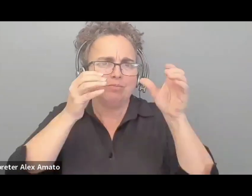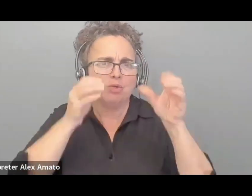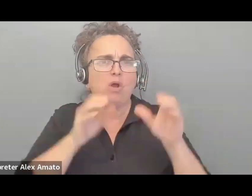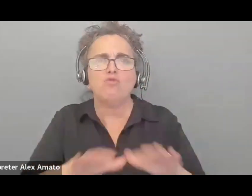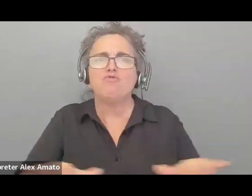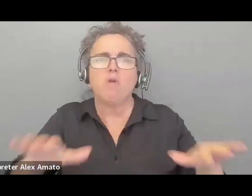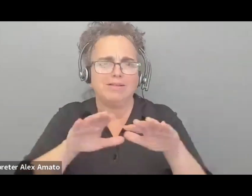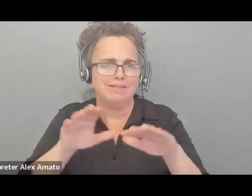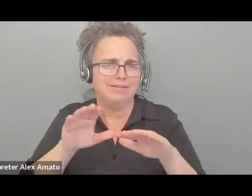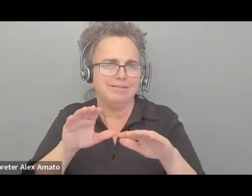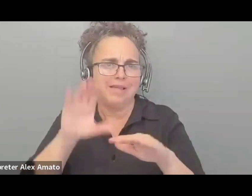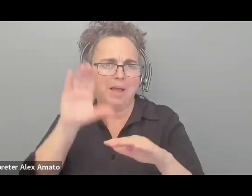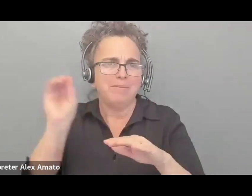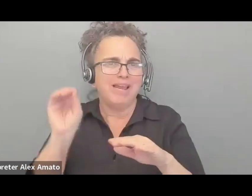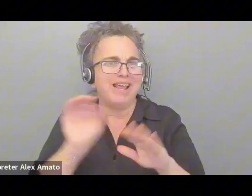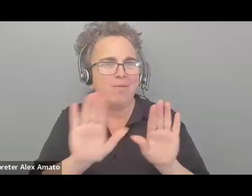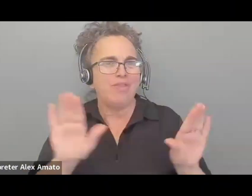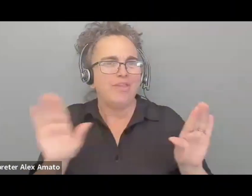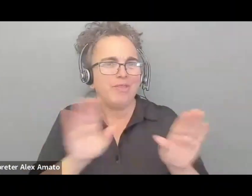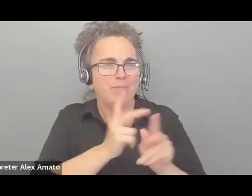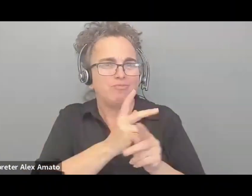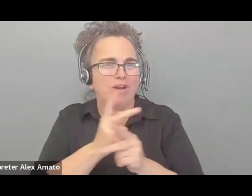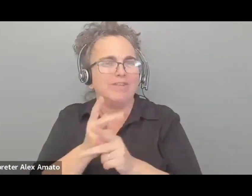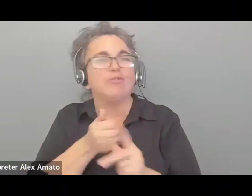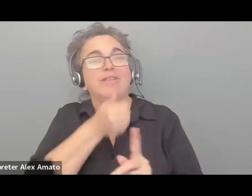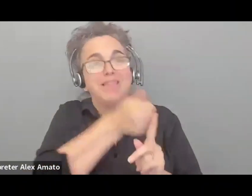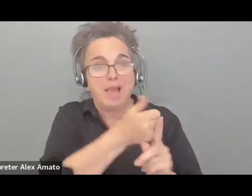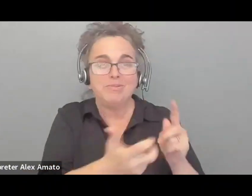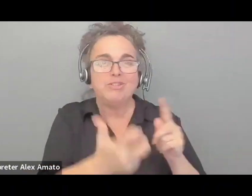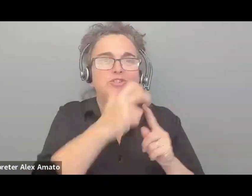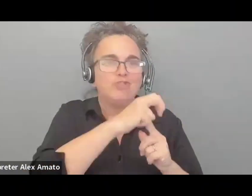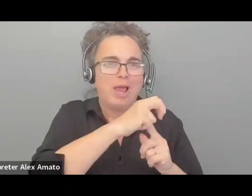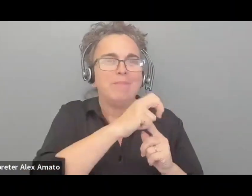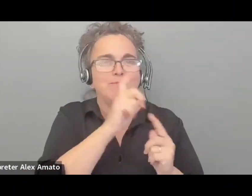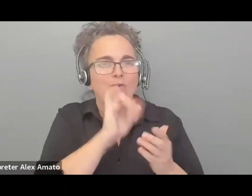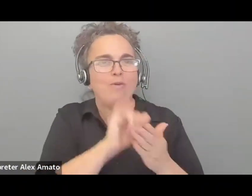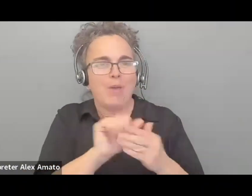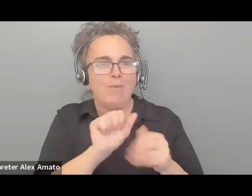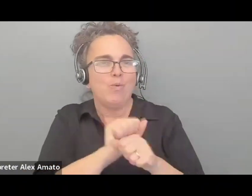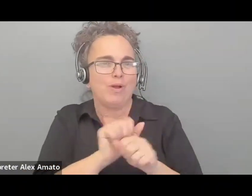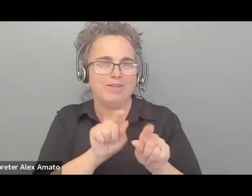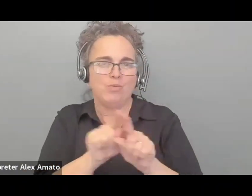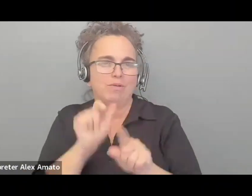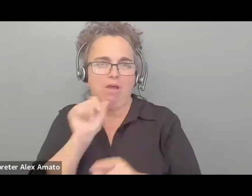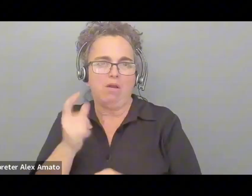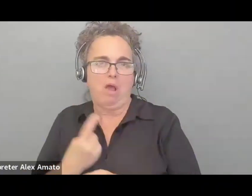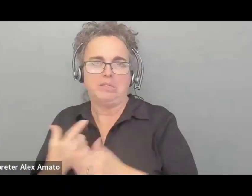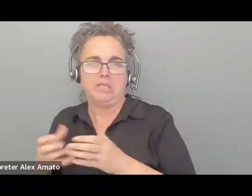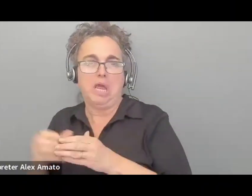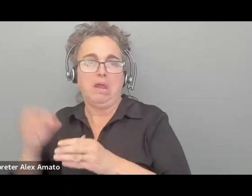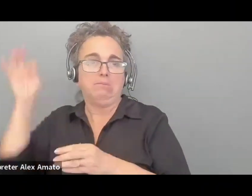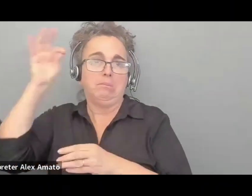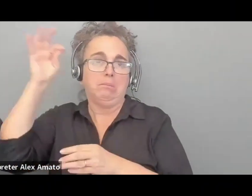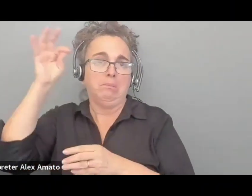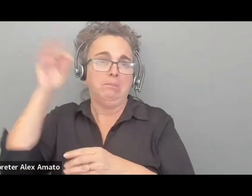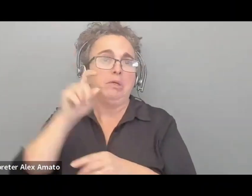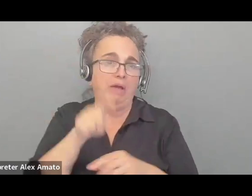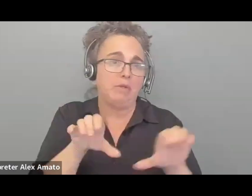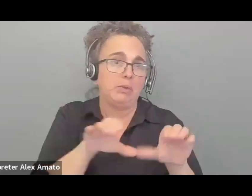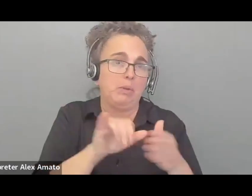that they can be a champion for this work as well. And it's not just us saying, Hey, come on, let's do this. It's really like, hey, let's do this together